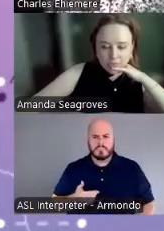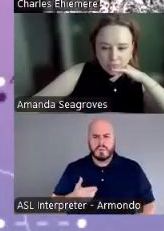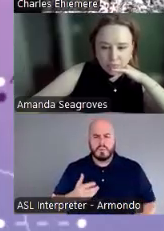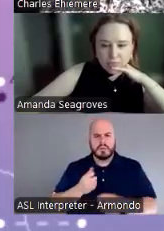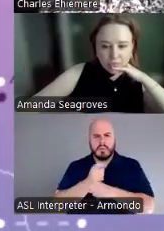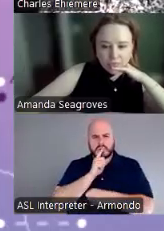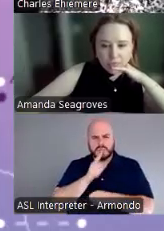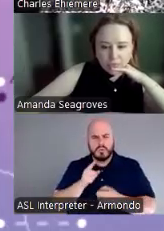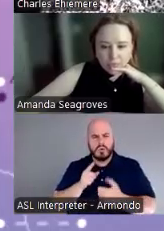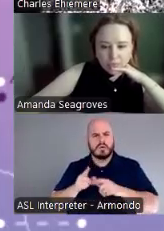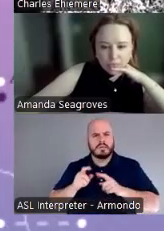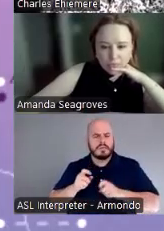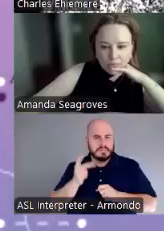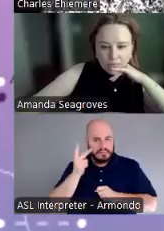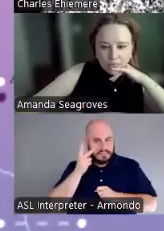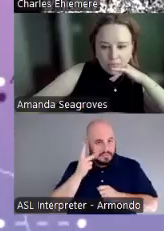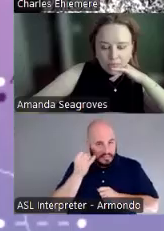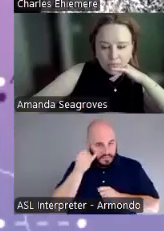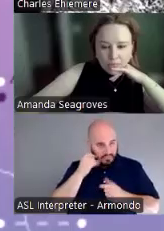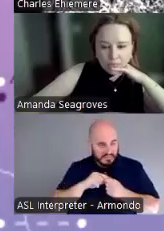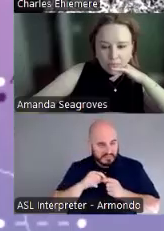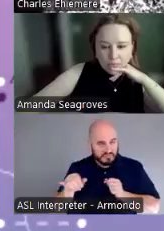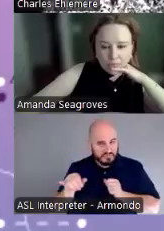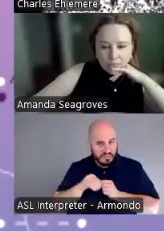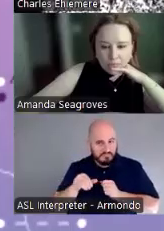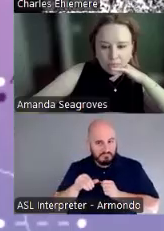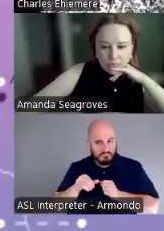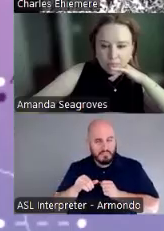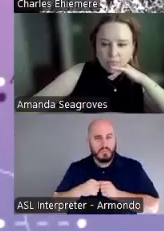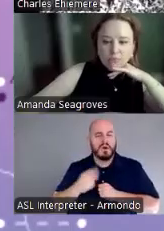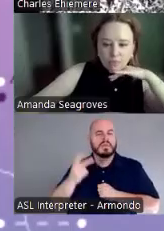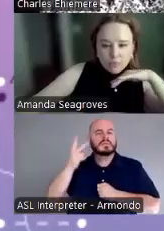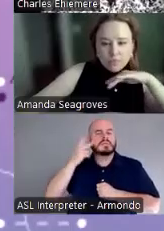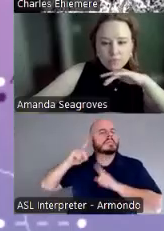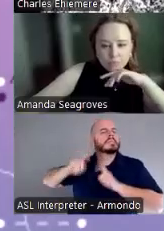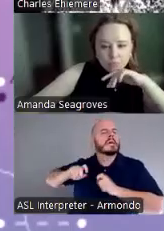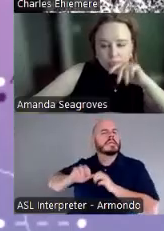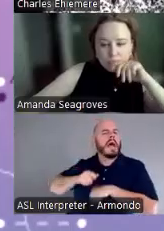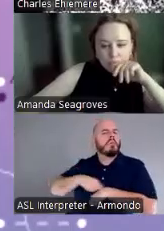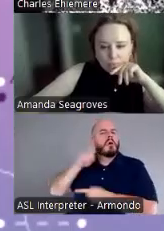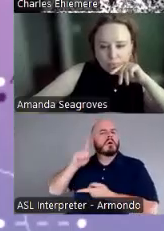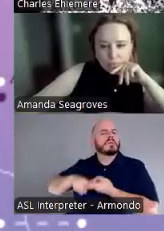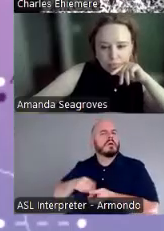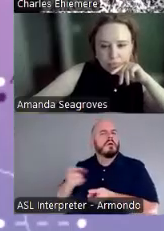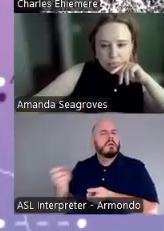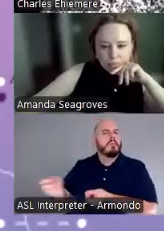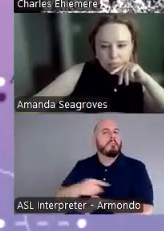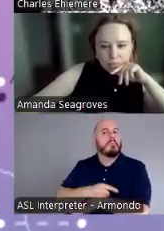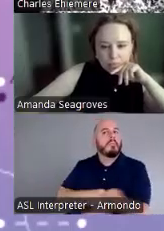and I wanted to see how long it would take for it to get back to me or even whether it will even get back to me. And I was shocked.